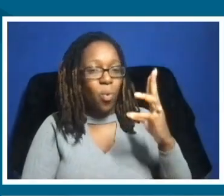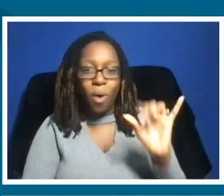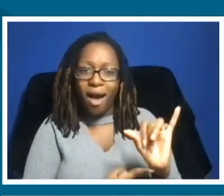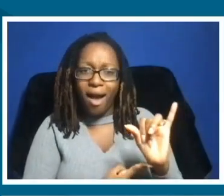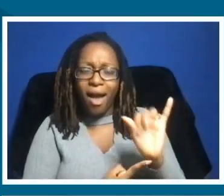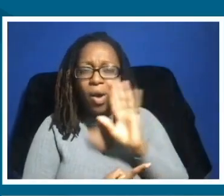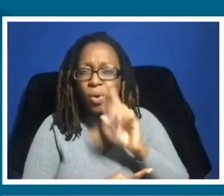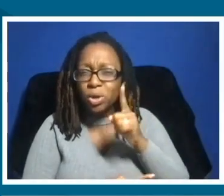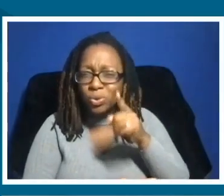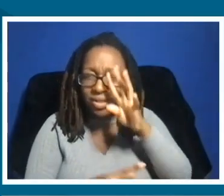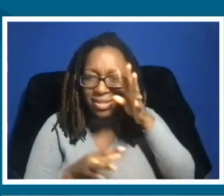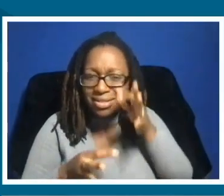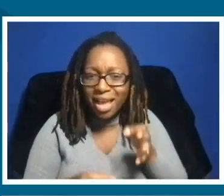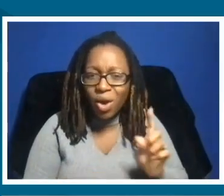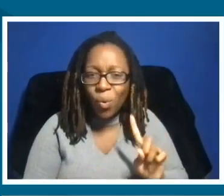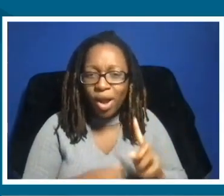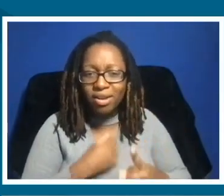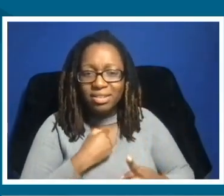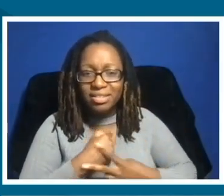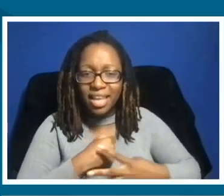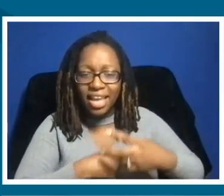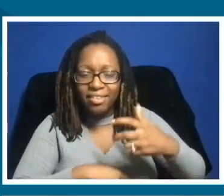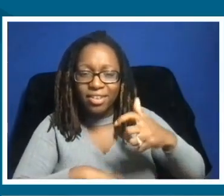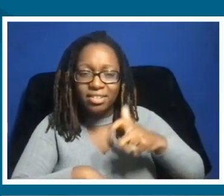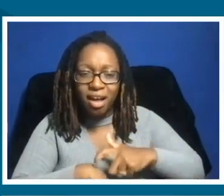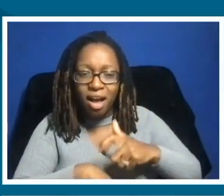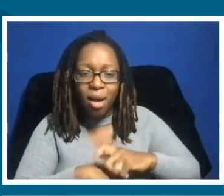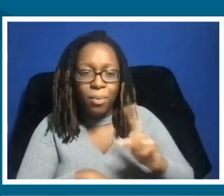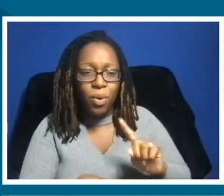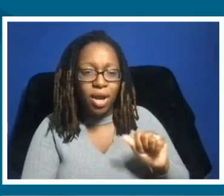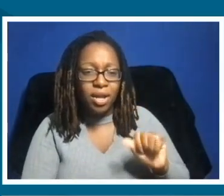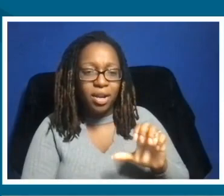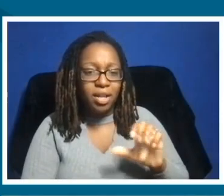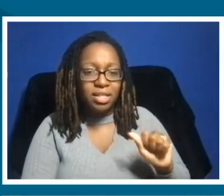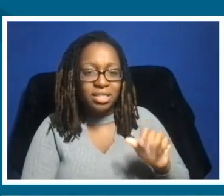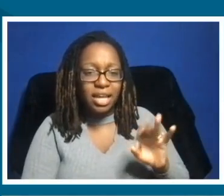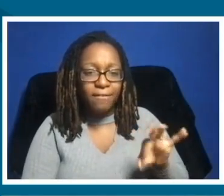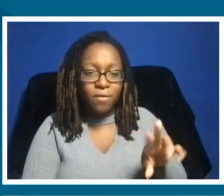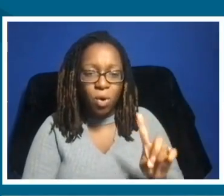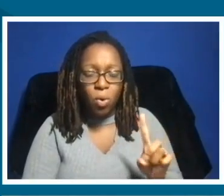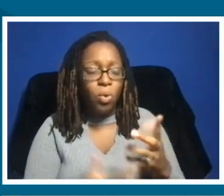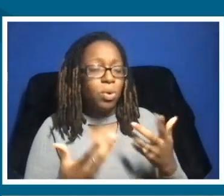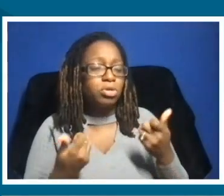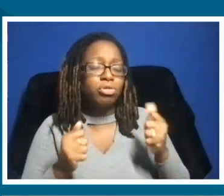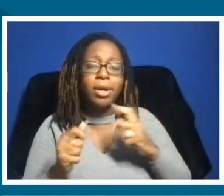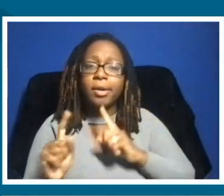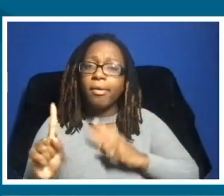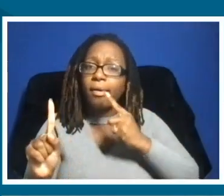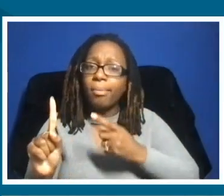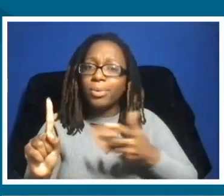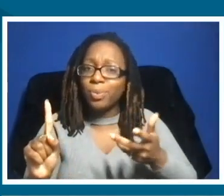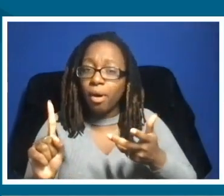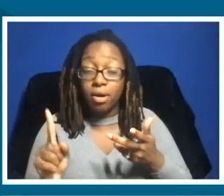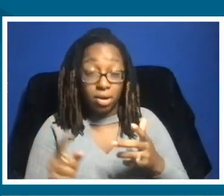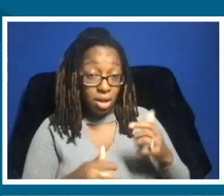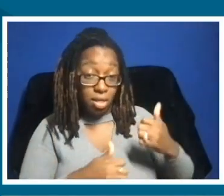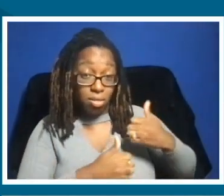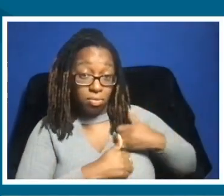or where to scaffold what are you trying to accomplish you know like with the soldiers it could